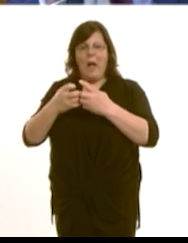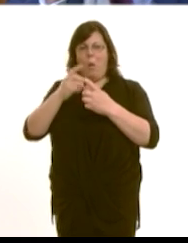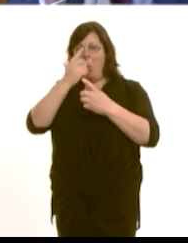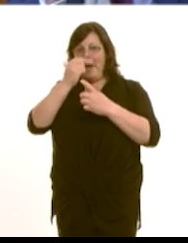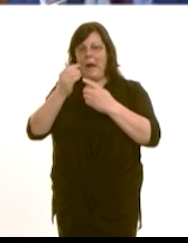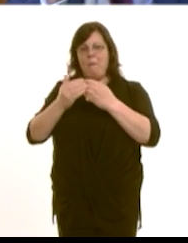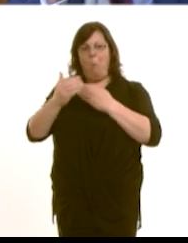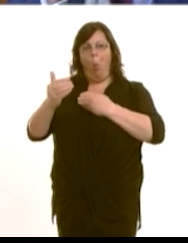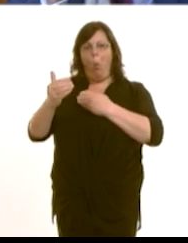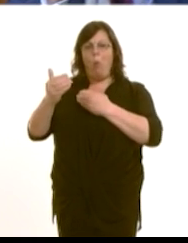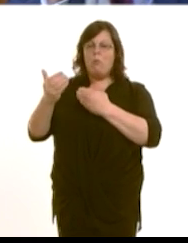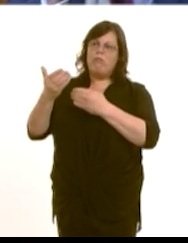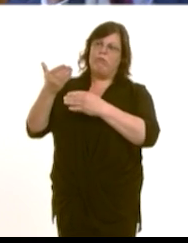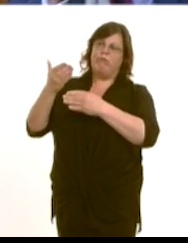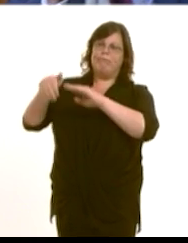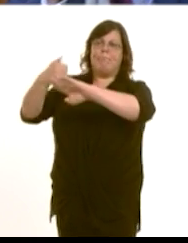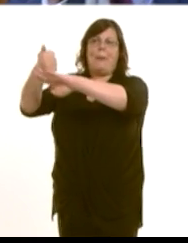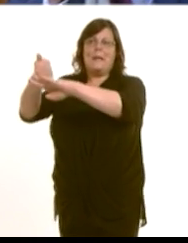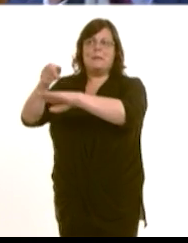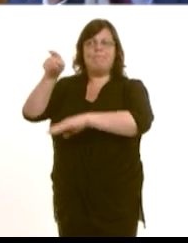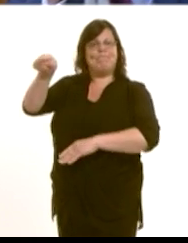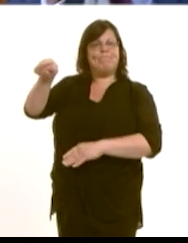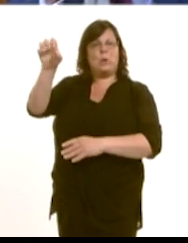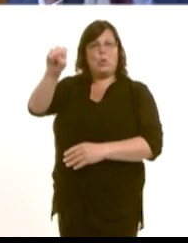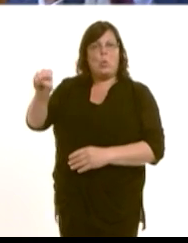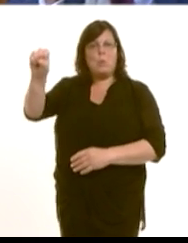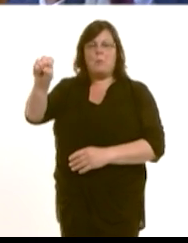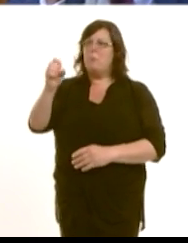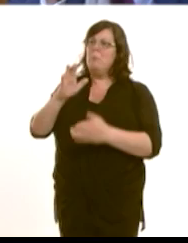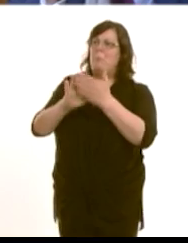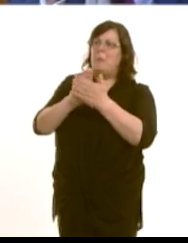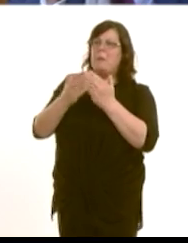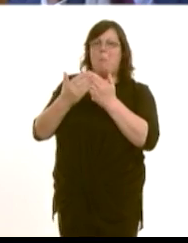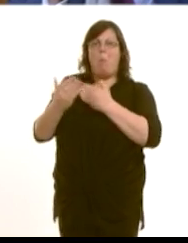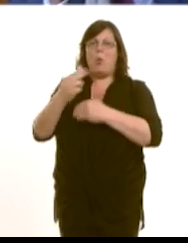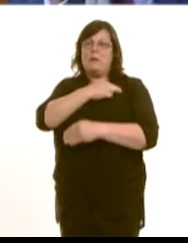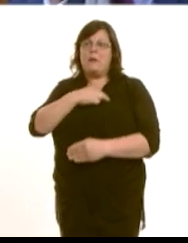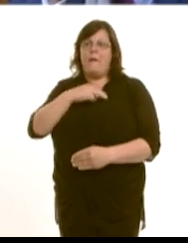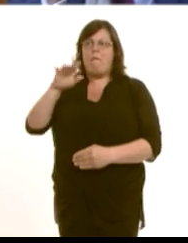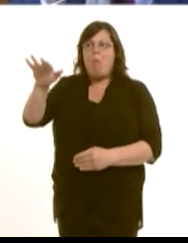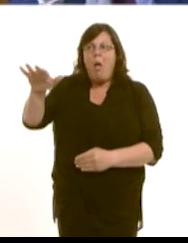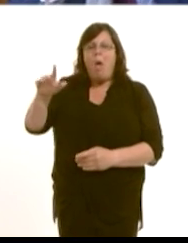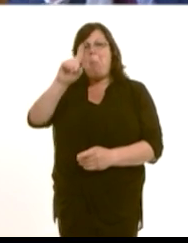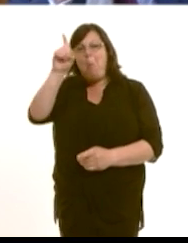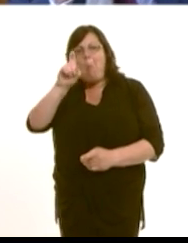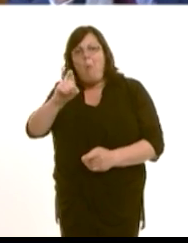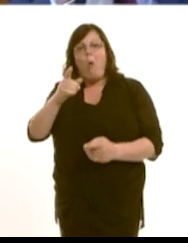overseas, whether we should look to increase staffing in the existing offices, or whether we should open new offices.